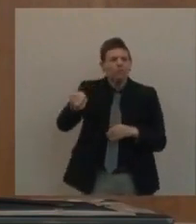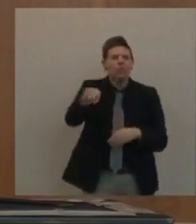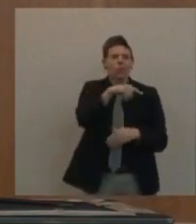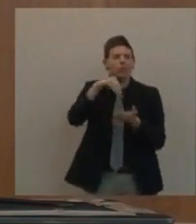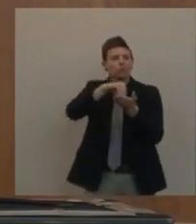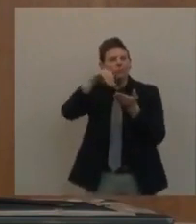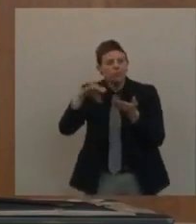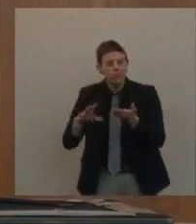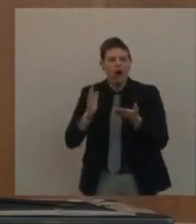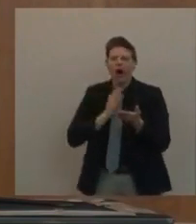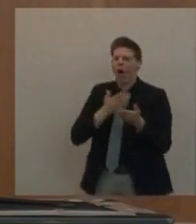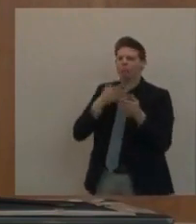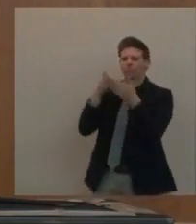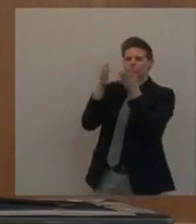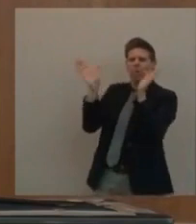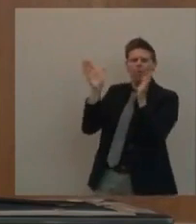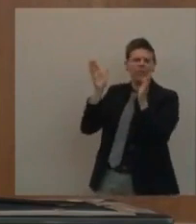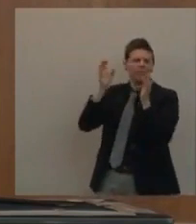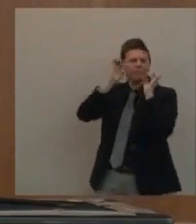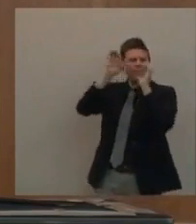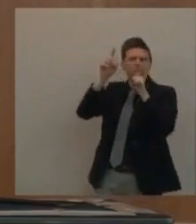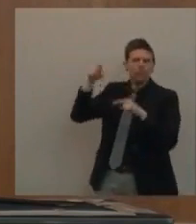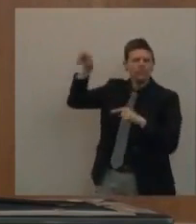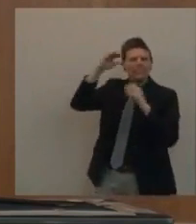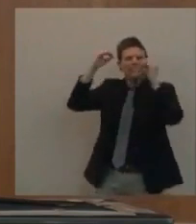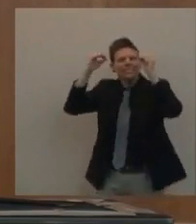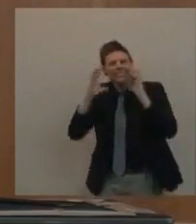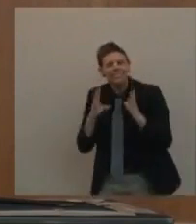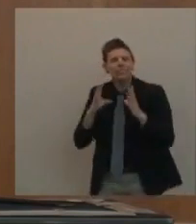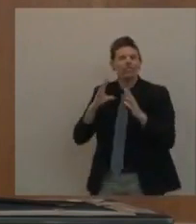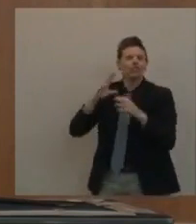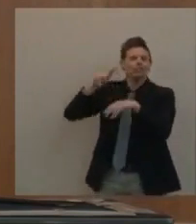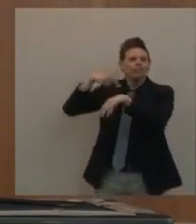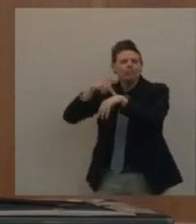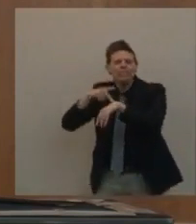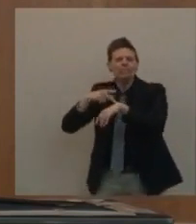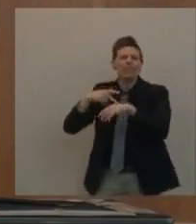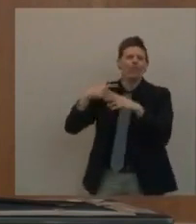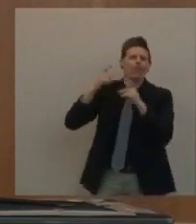I WANT EVERY NEW MEXICAN TO THINK ABOUT THIS.